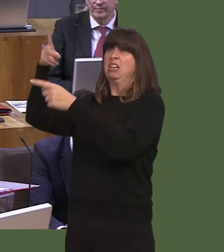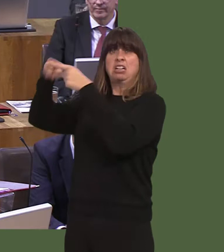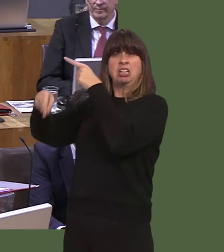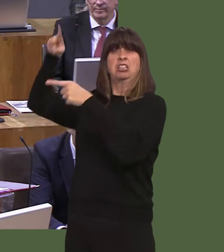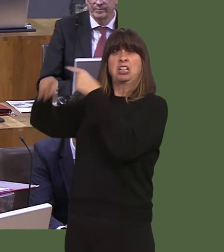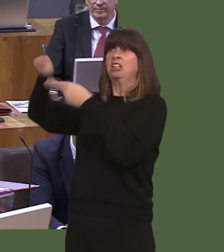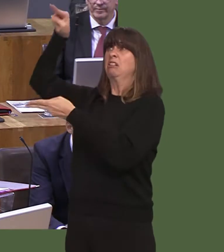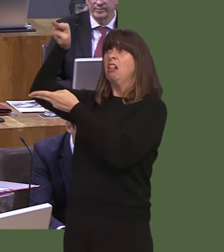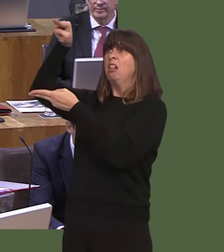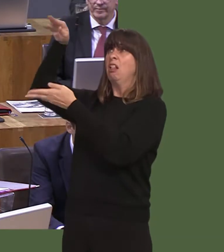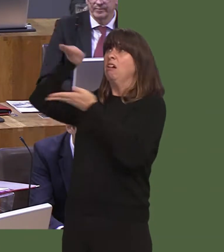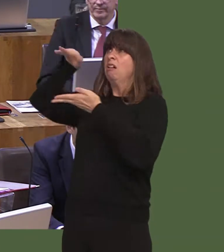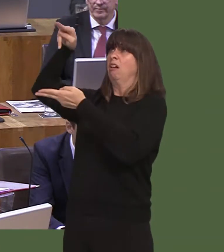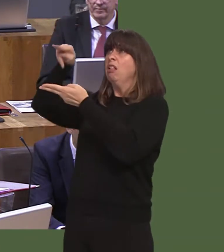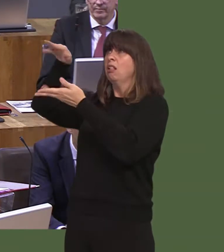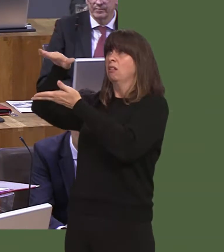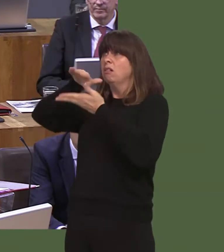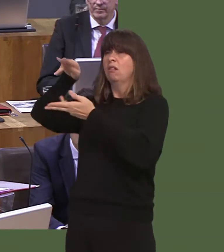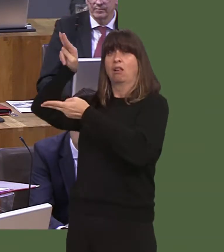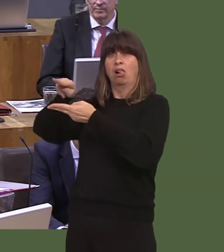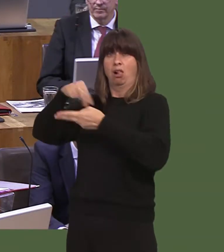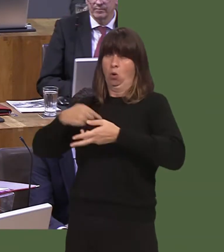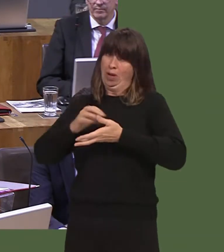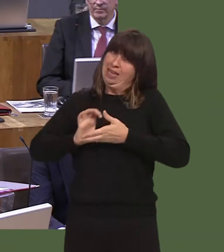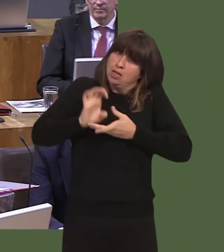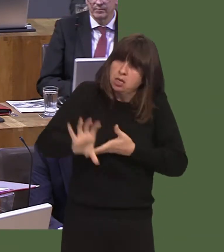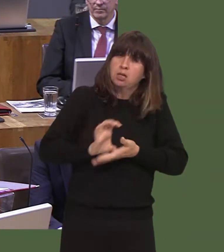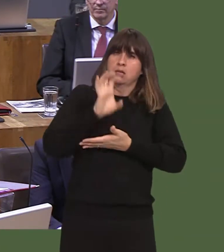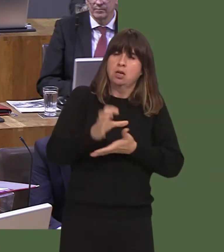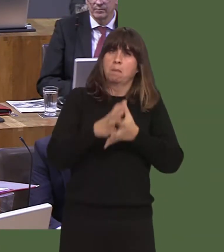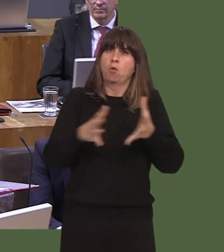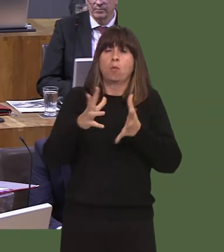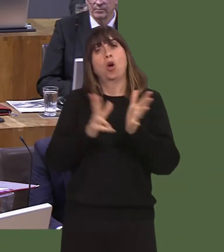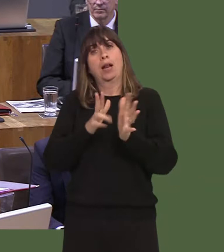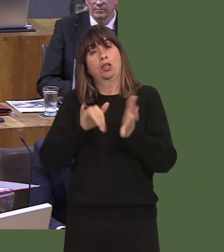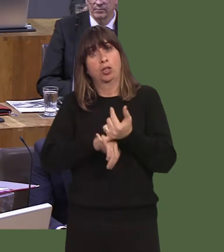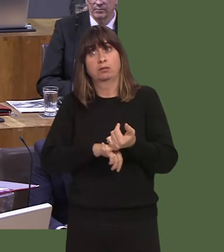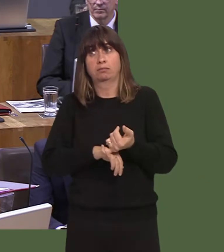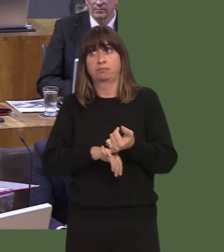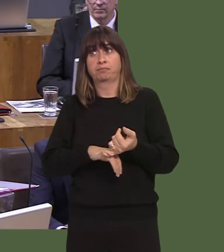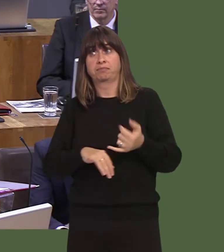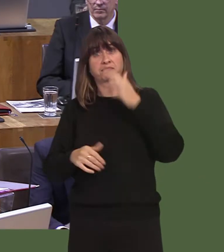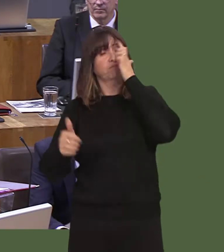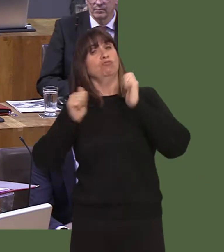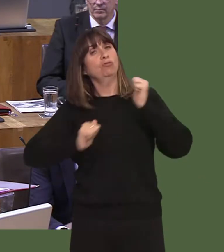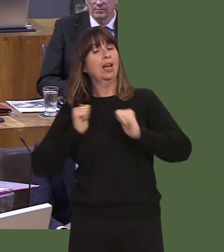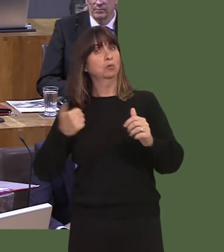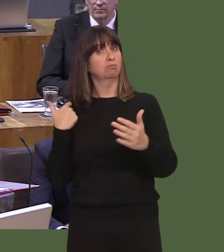So, I stand very proud by my record. The people of Wales, clearly, have an opinion on it, given the fact that Iíve been here